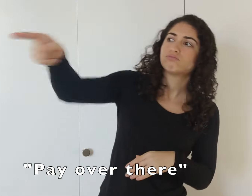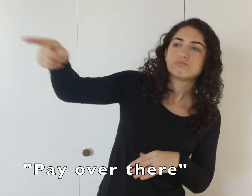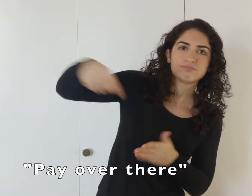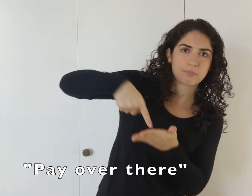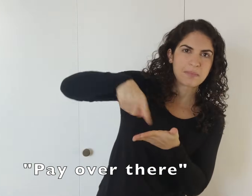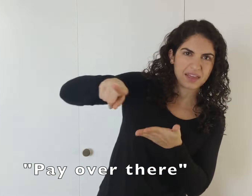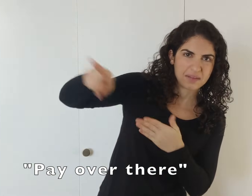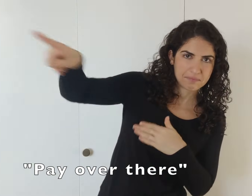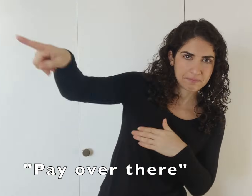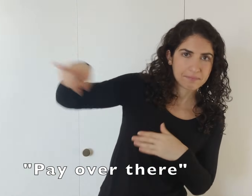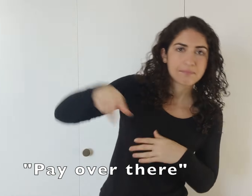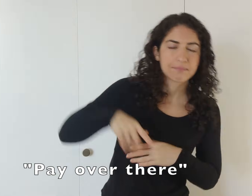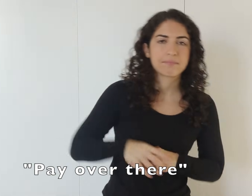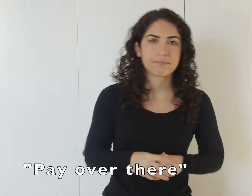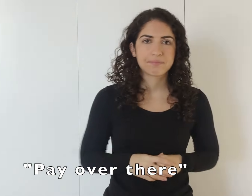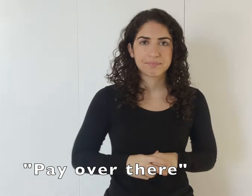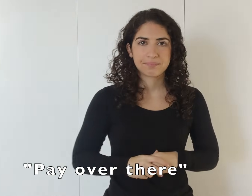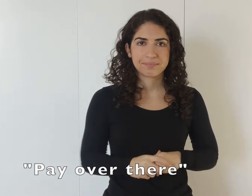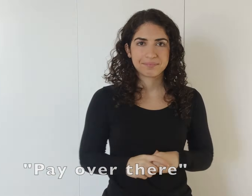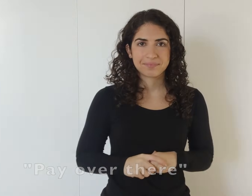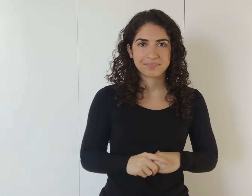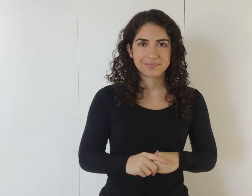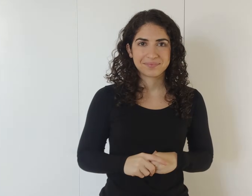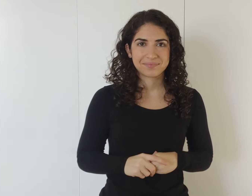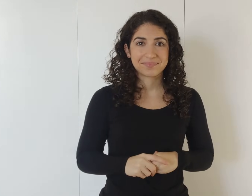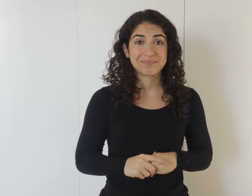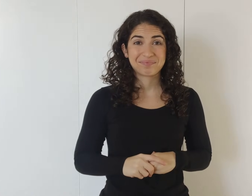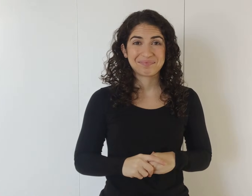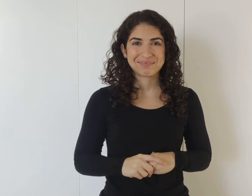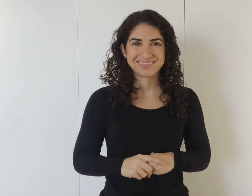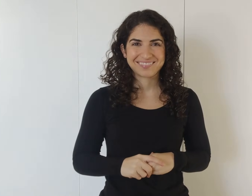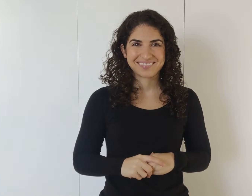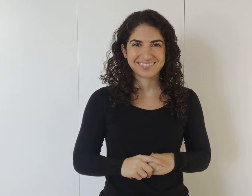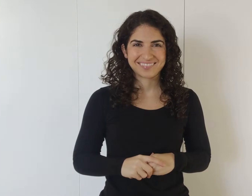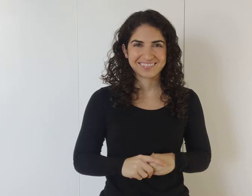"Over there, you can pay."